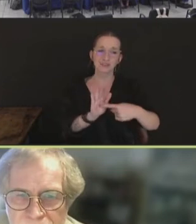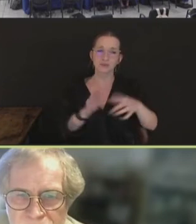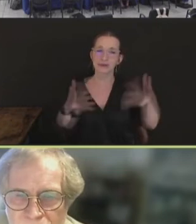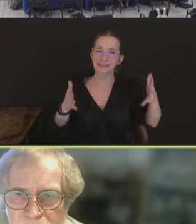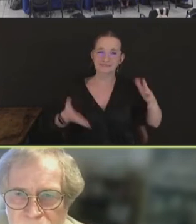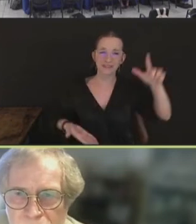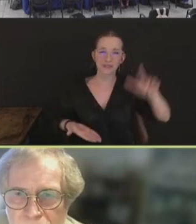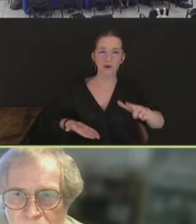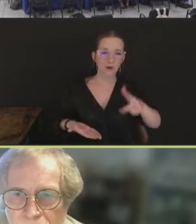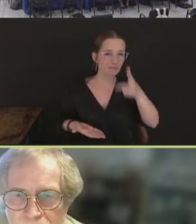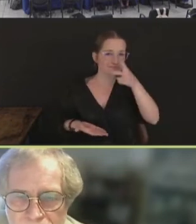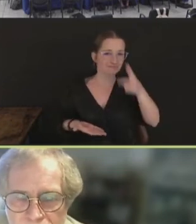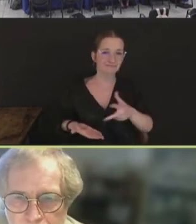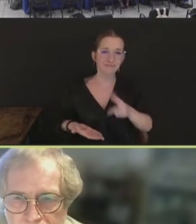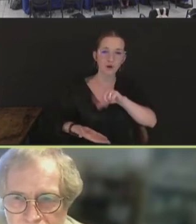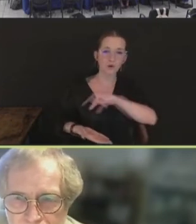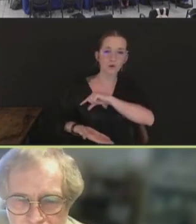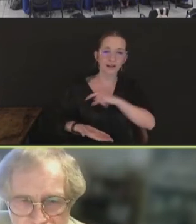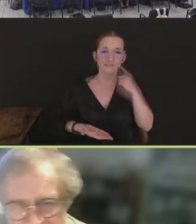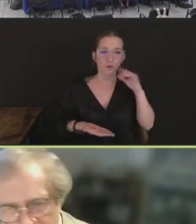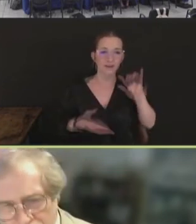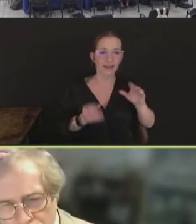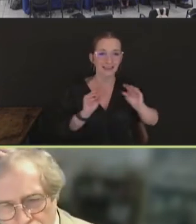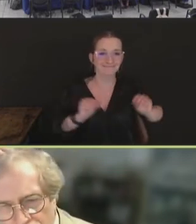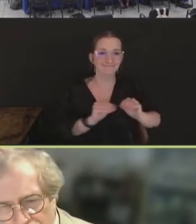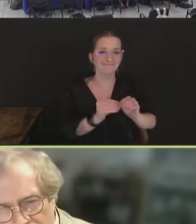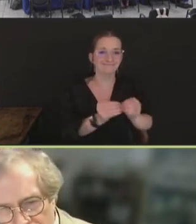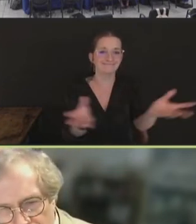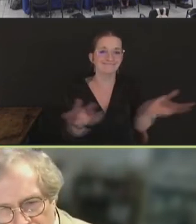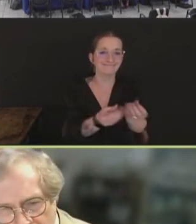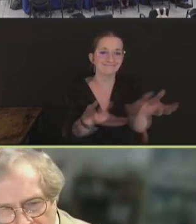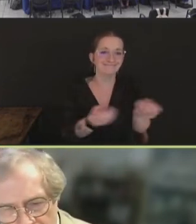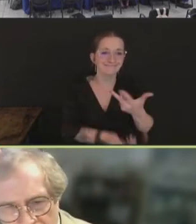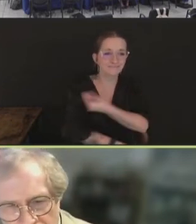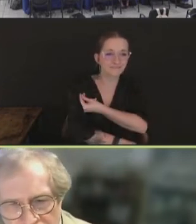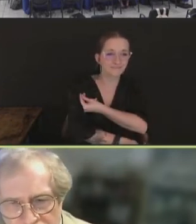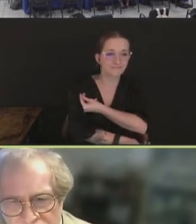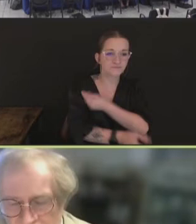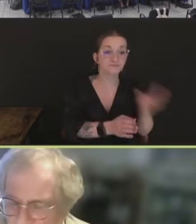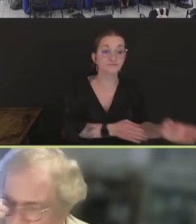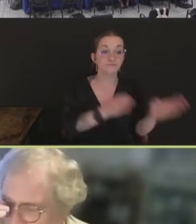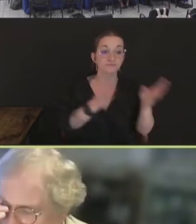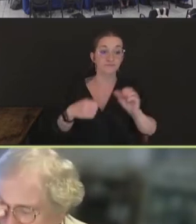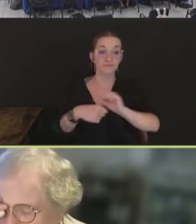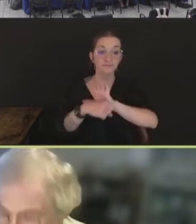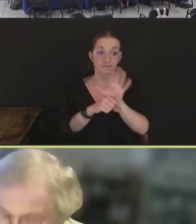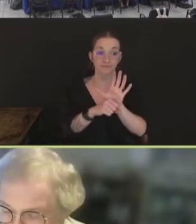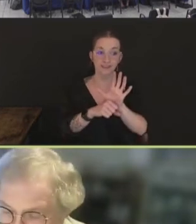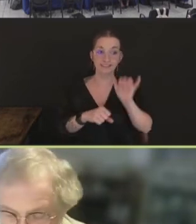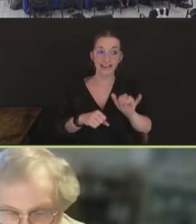And then, finally, the pandemic has affected routine immunization, and this is primarily